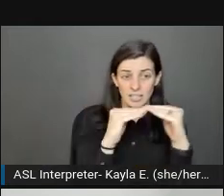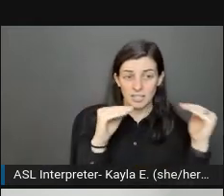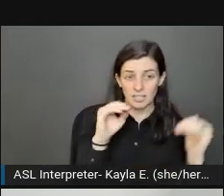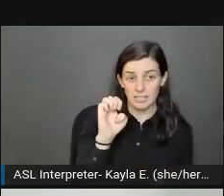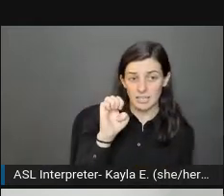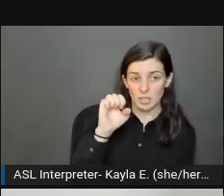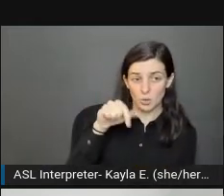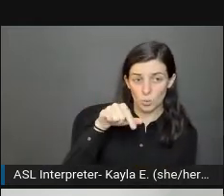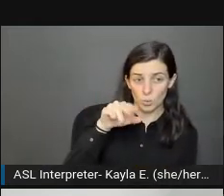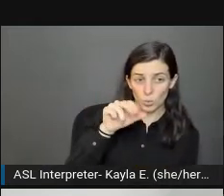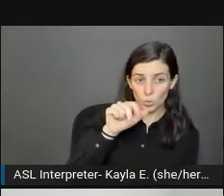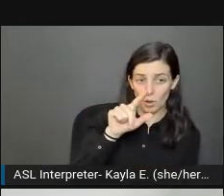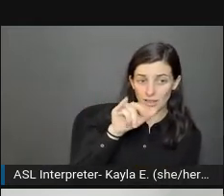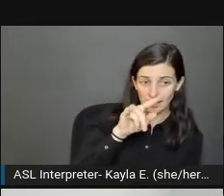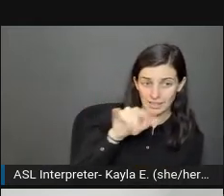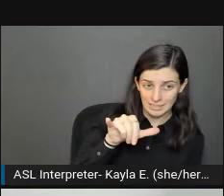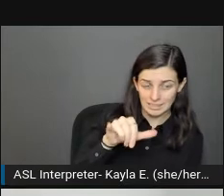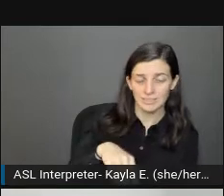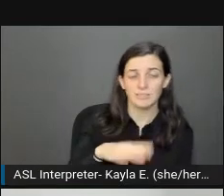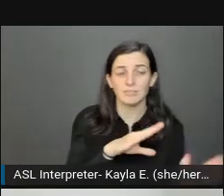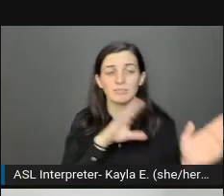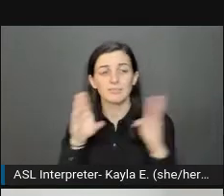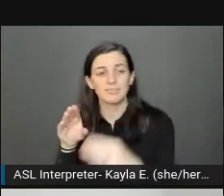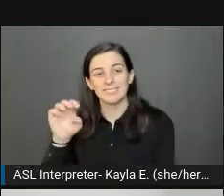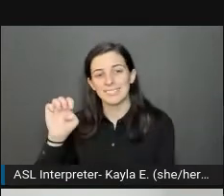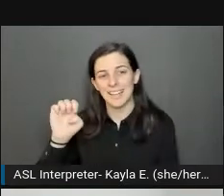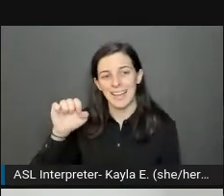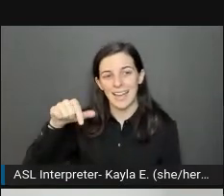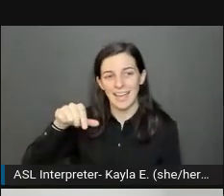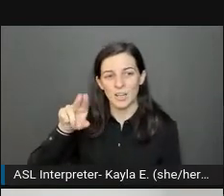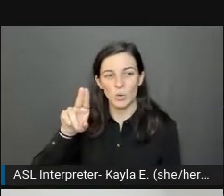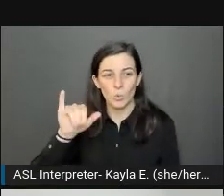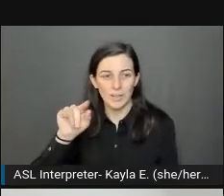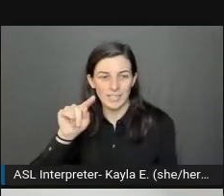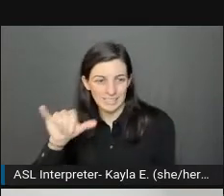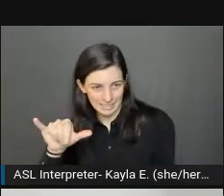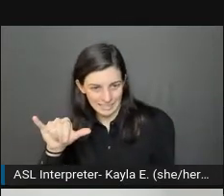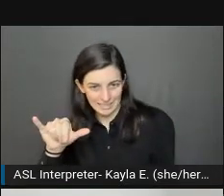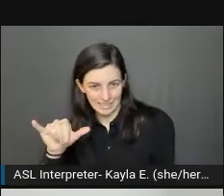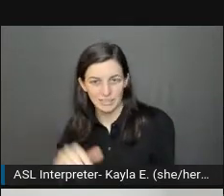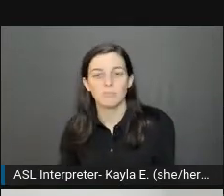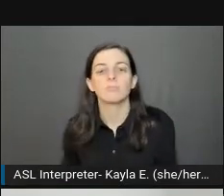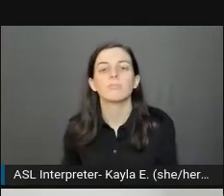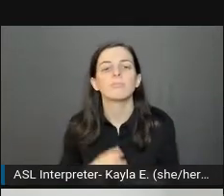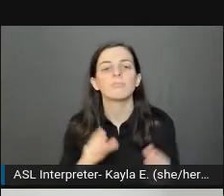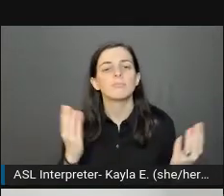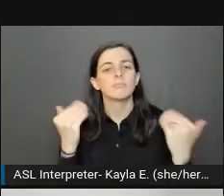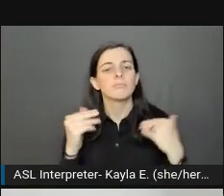Number two, usability and accessibility. Number three, standard operating procedures.